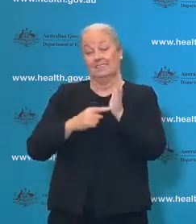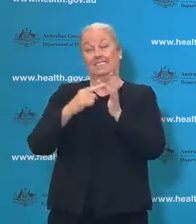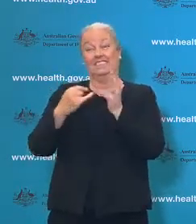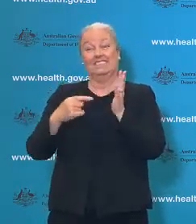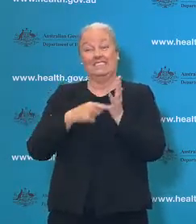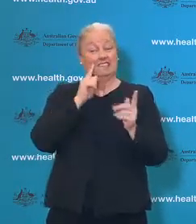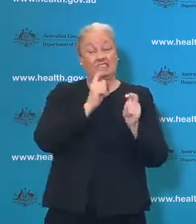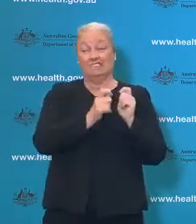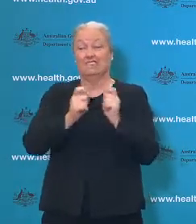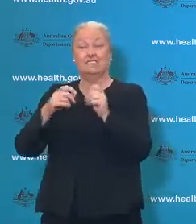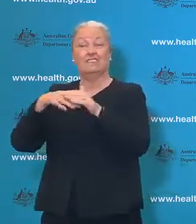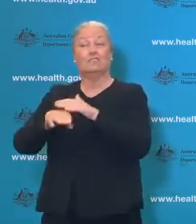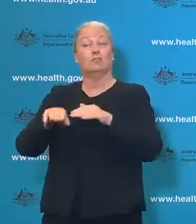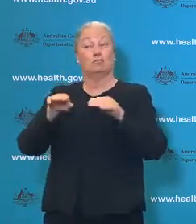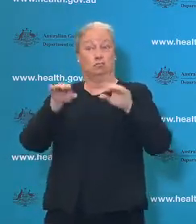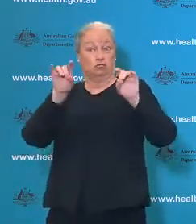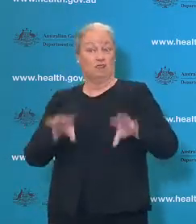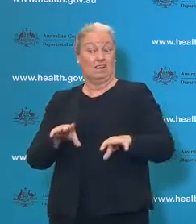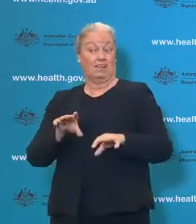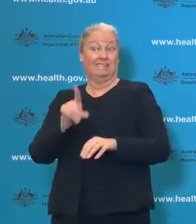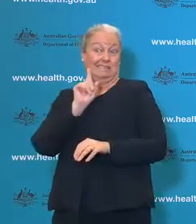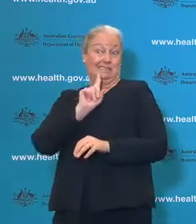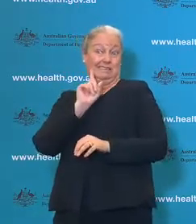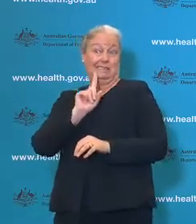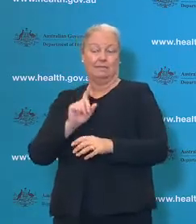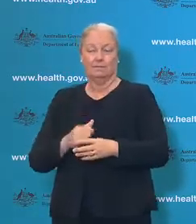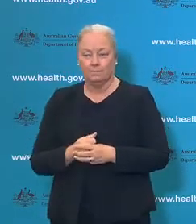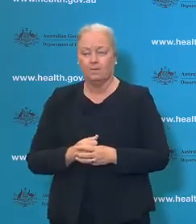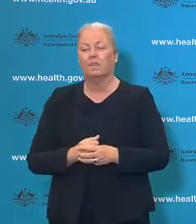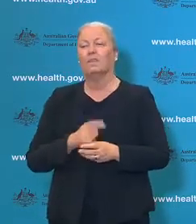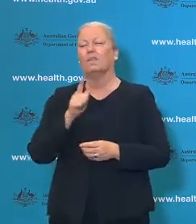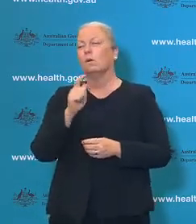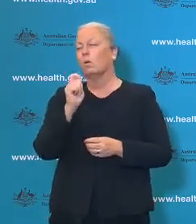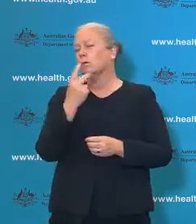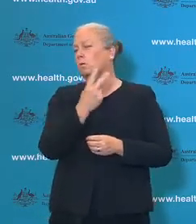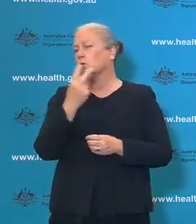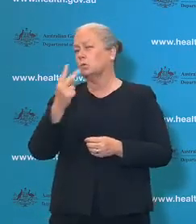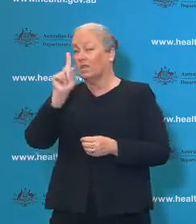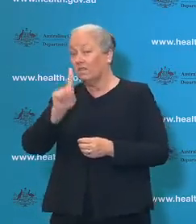the country yesterday and that included almost 22,000 tests carried out in